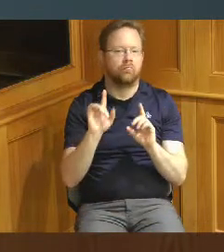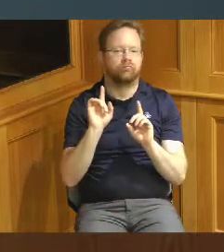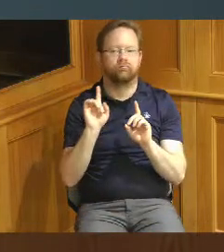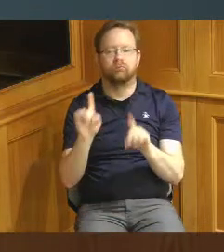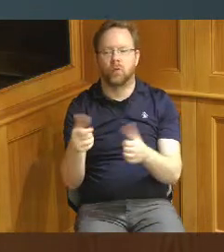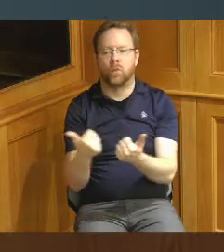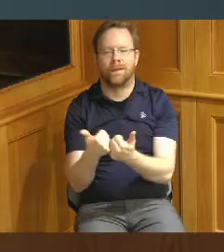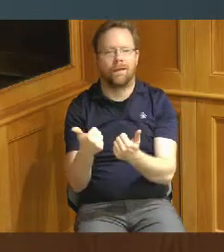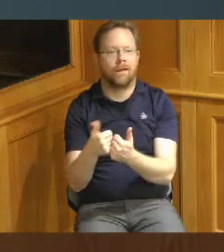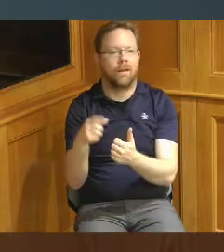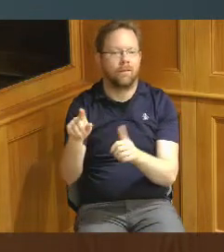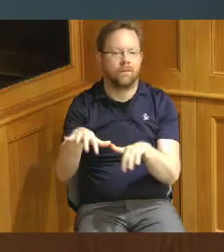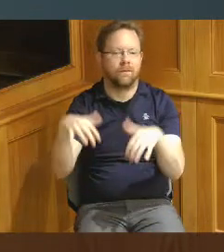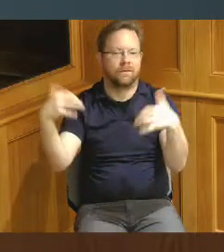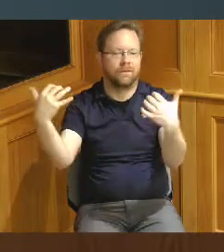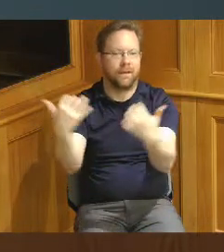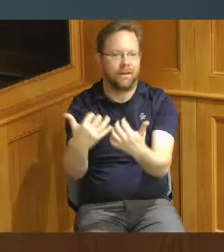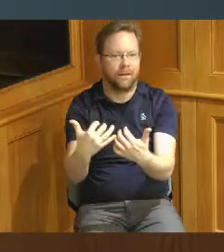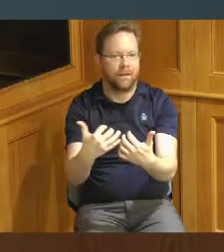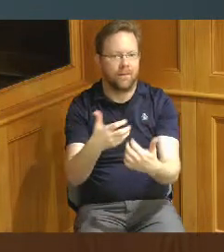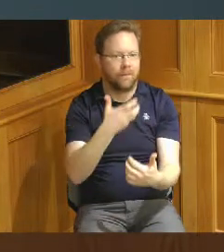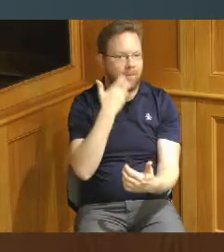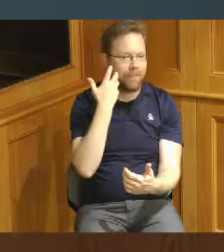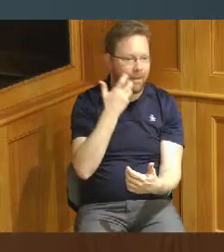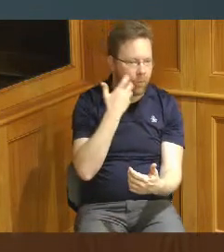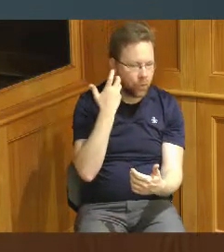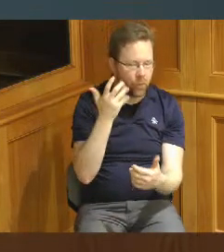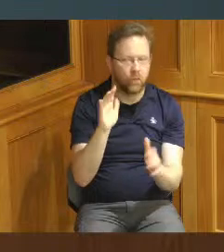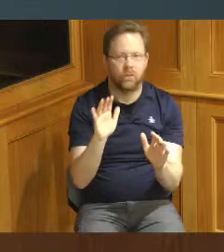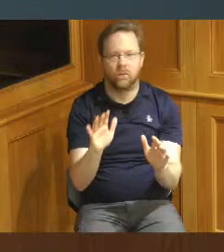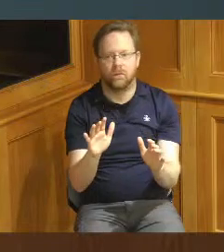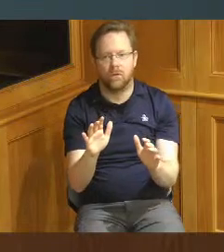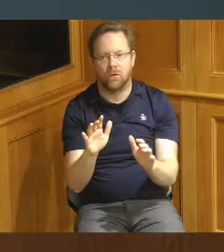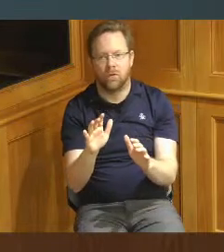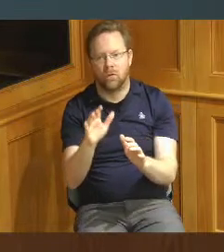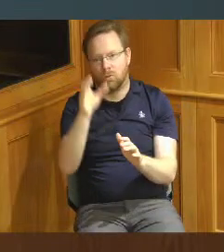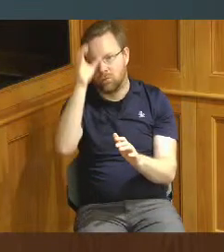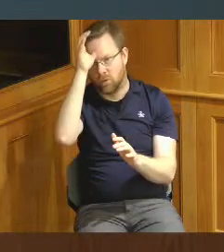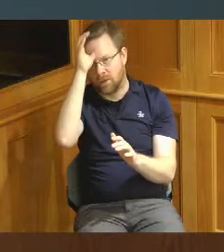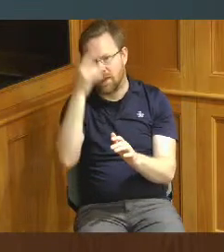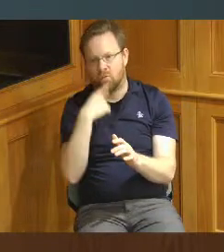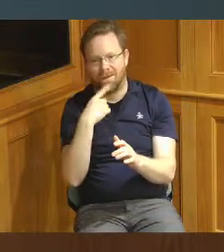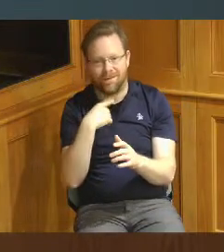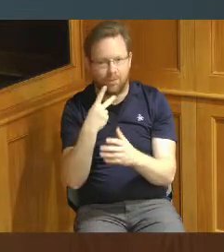the ma so we have our all of our crews are ready should we have any any urgent needs that need